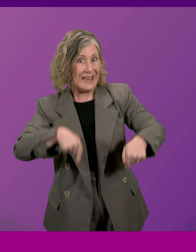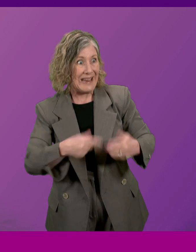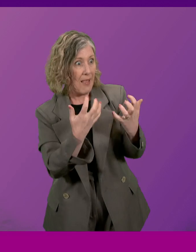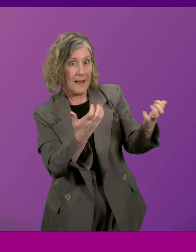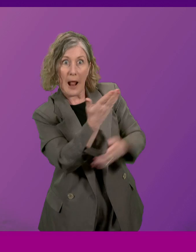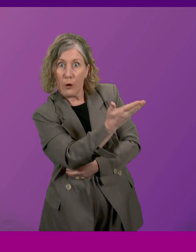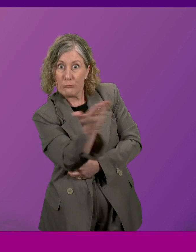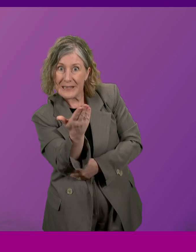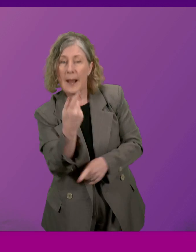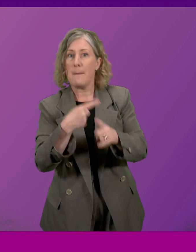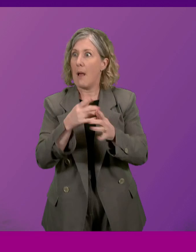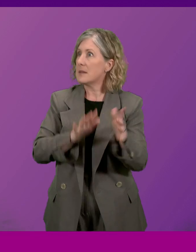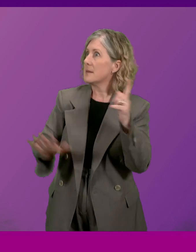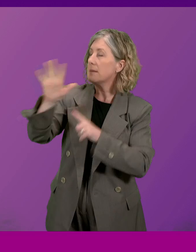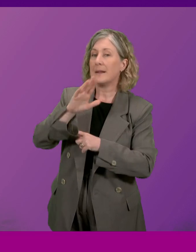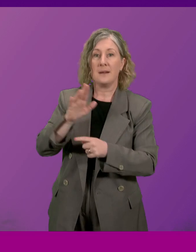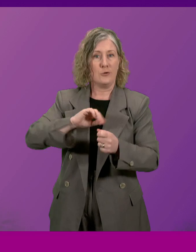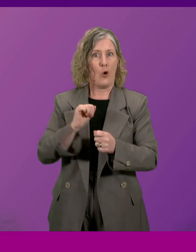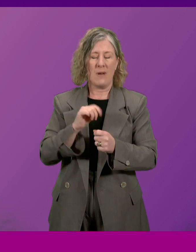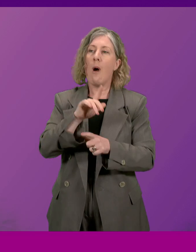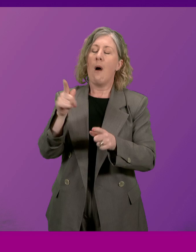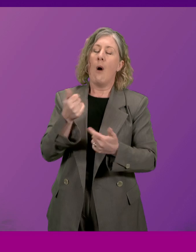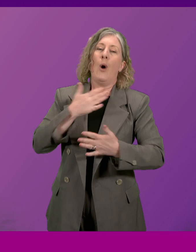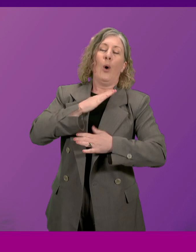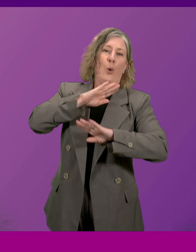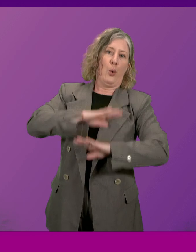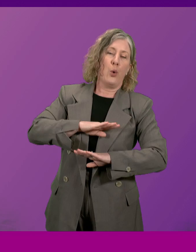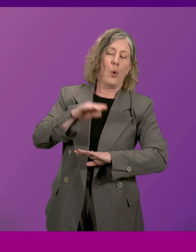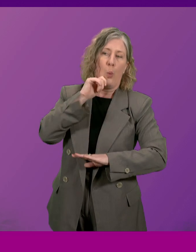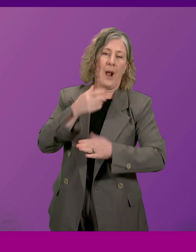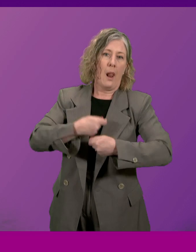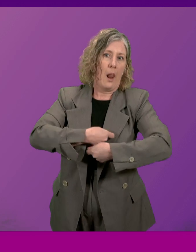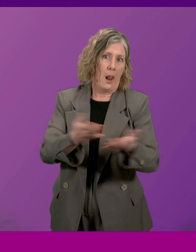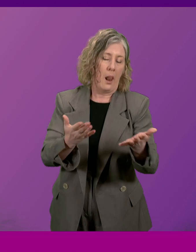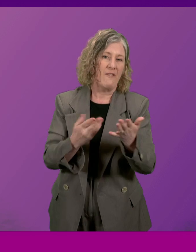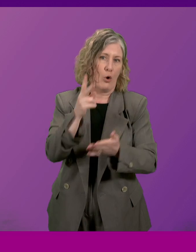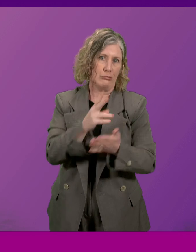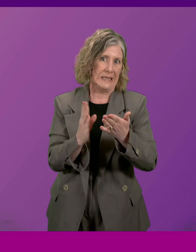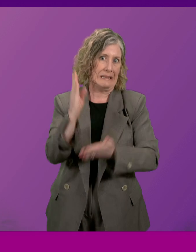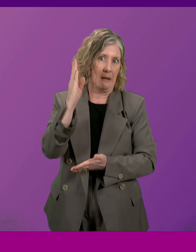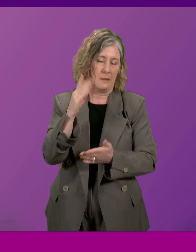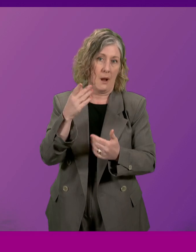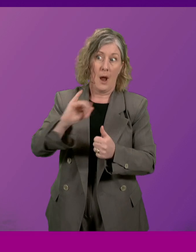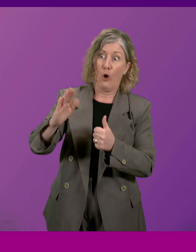the news that the service is to be retendered, which is different from the information that